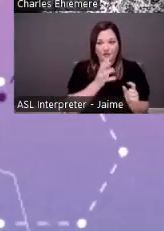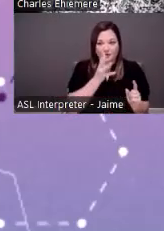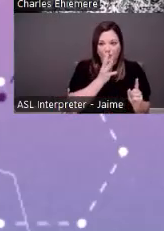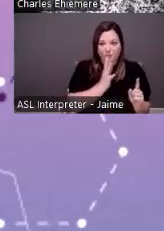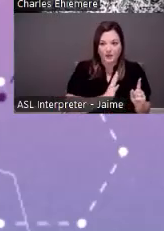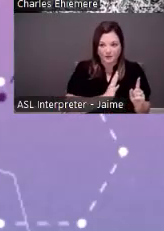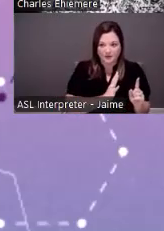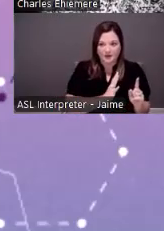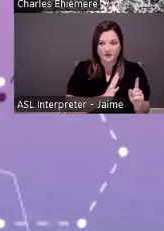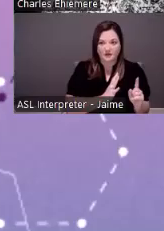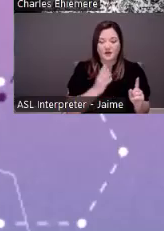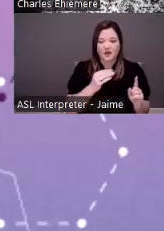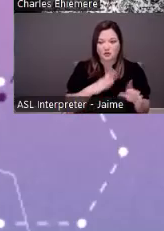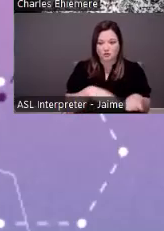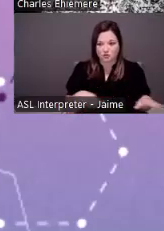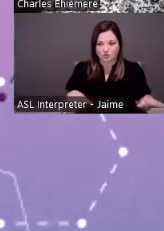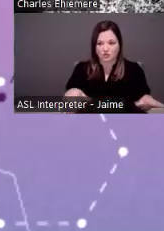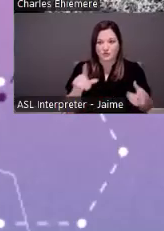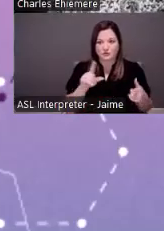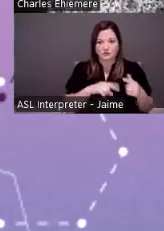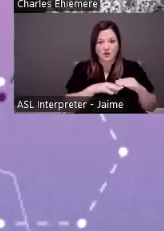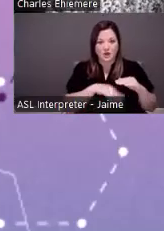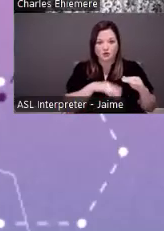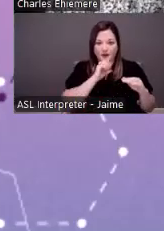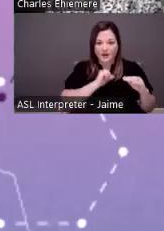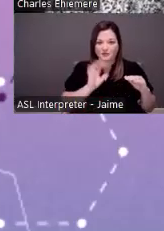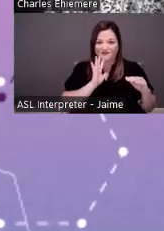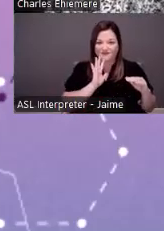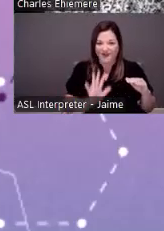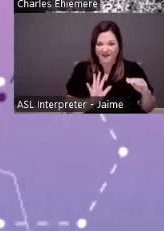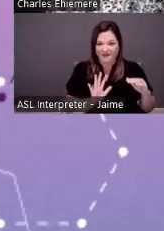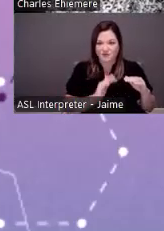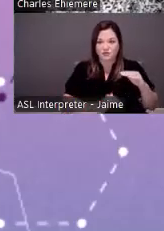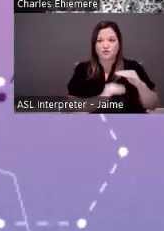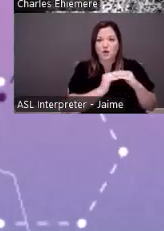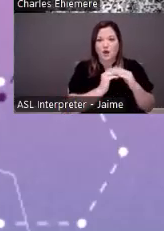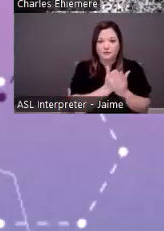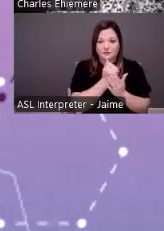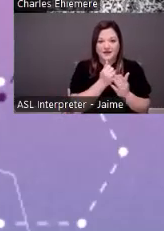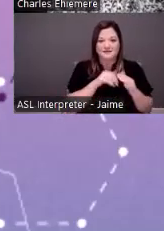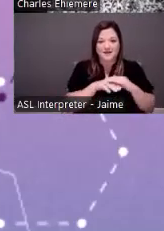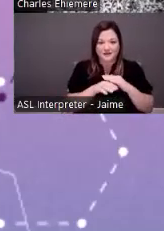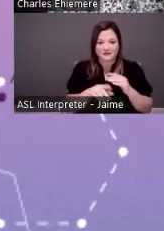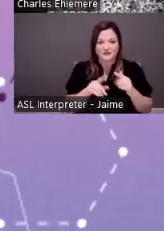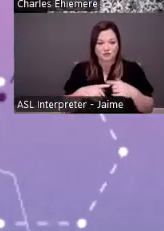as well as children under five to optimize health access.